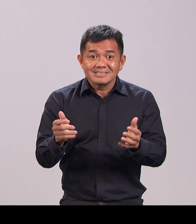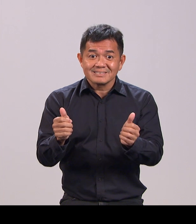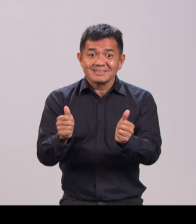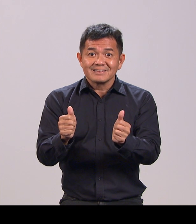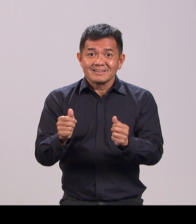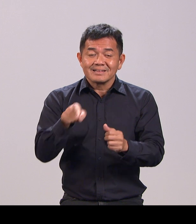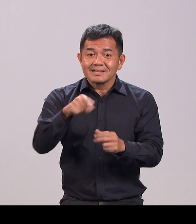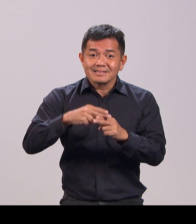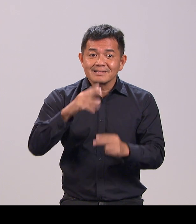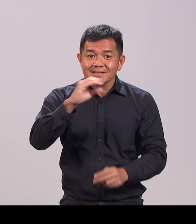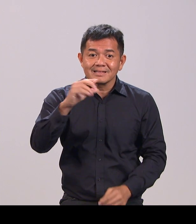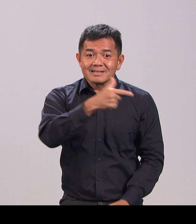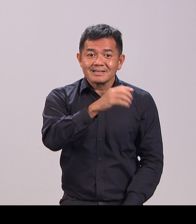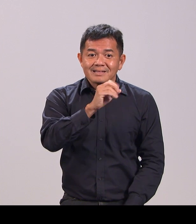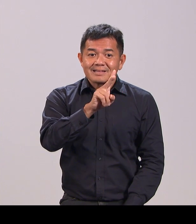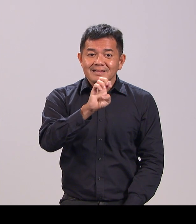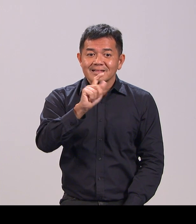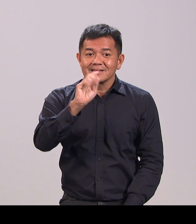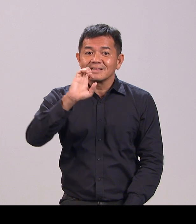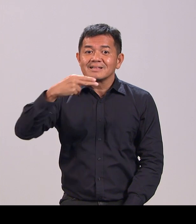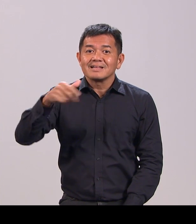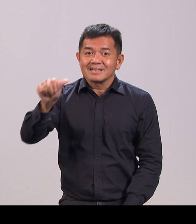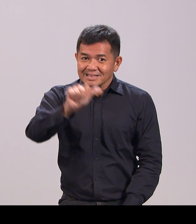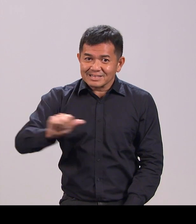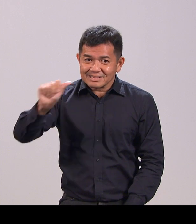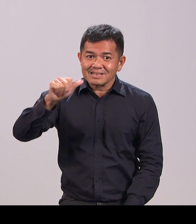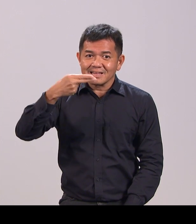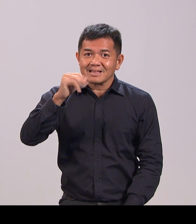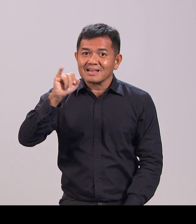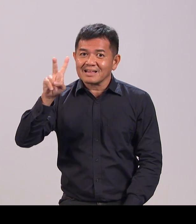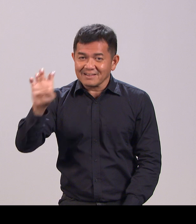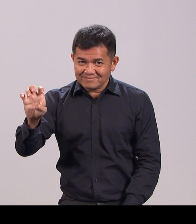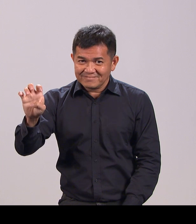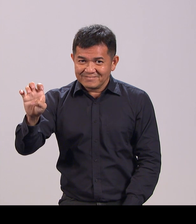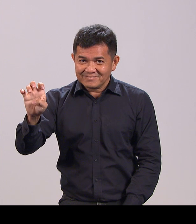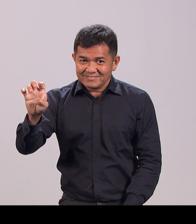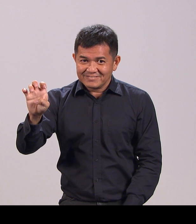and she is applying her design skills to produce data visualisations on data.gov.sg,